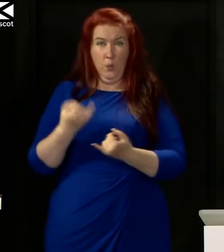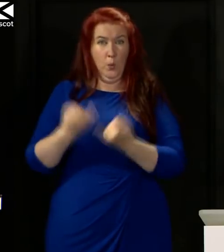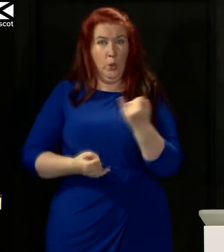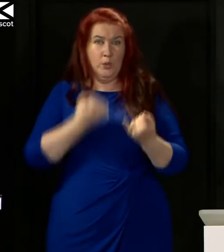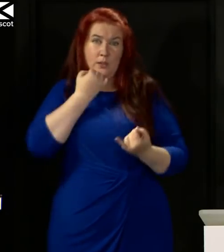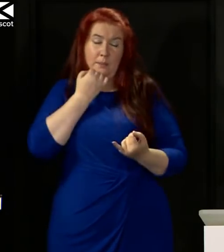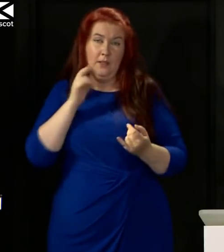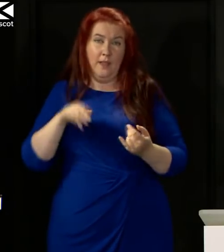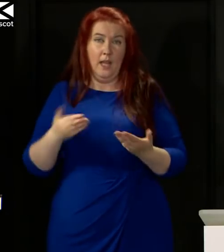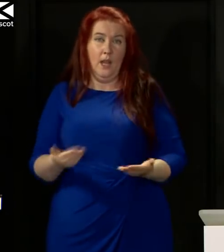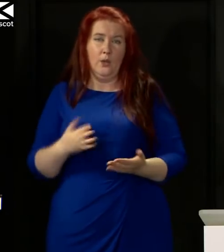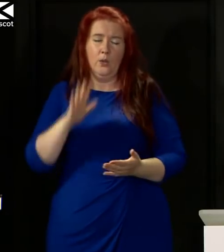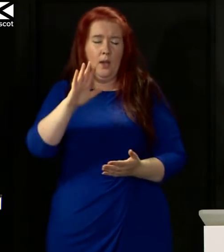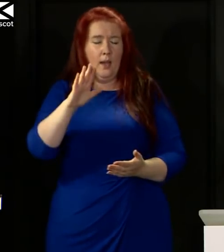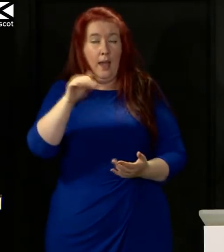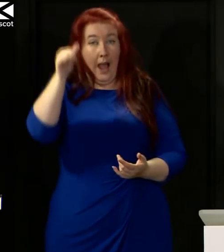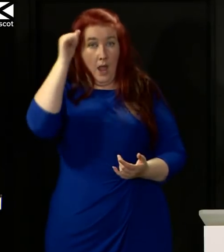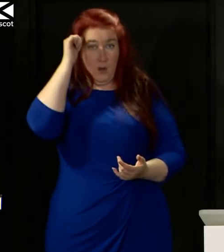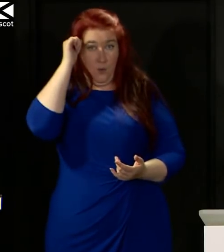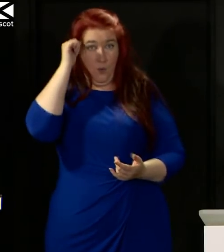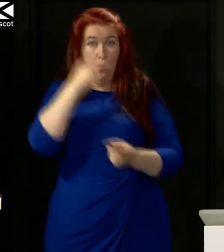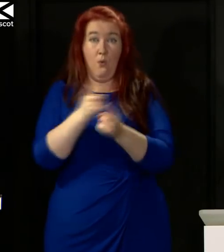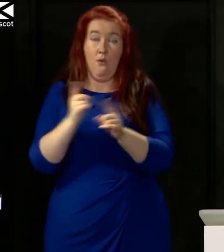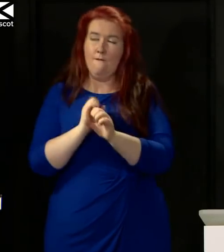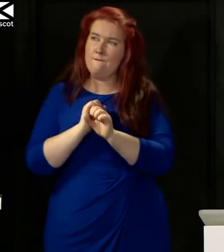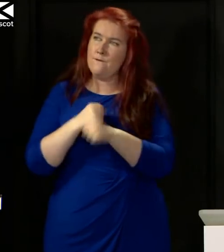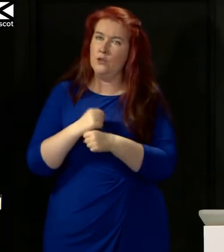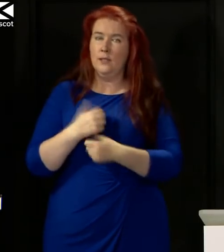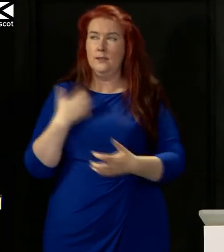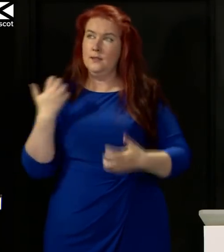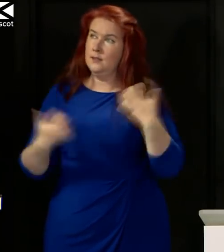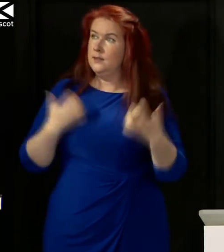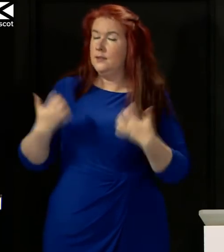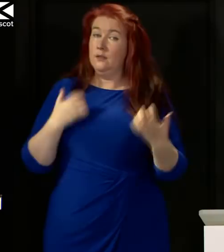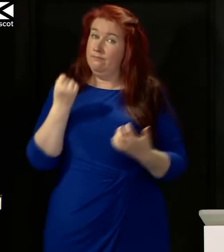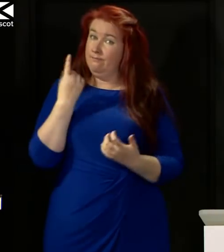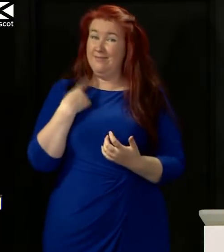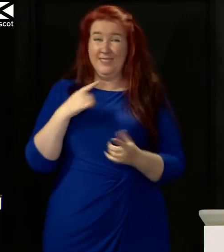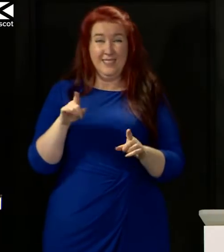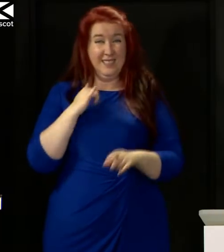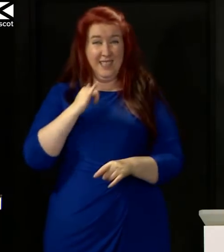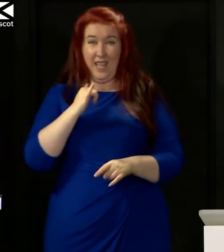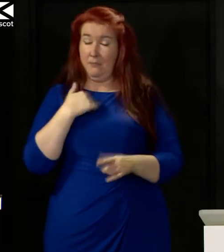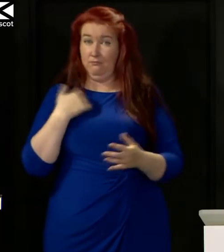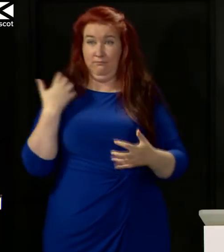So I know how frustrating this is for everybody. It is frustrating for me as well. But my duty